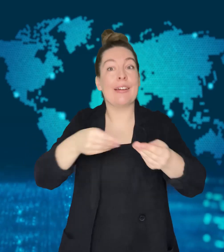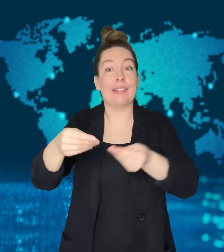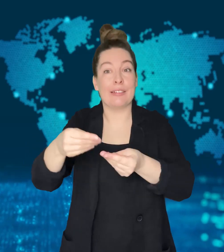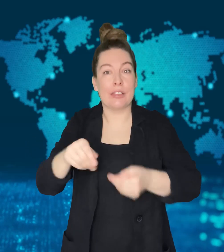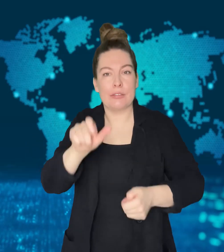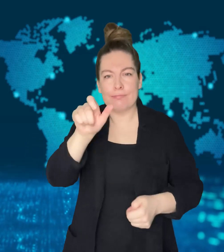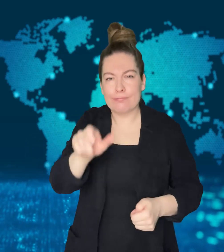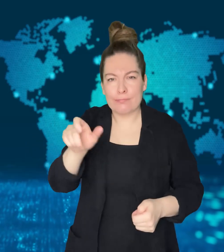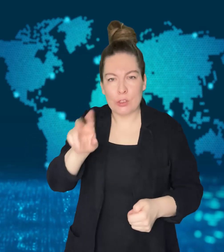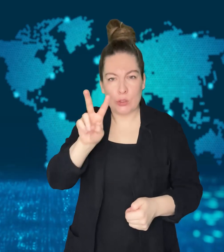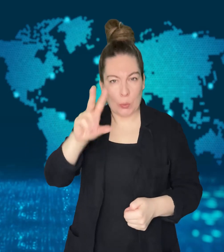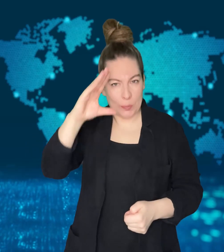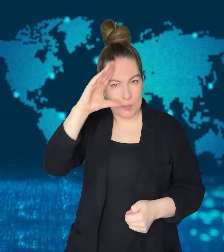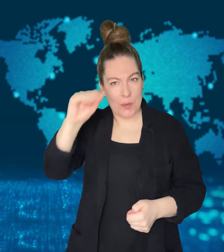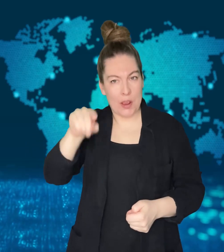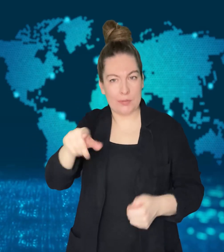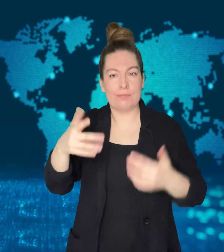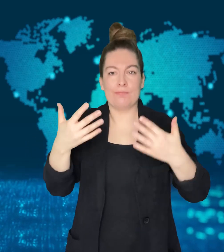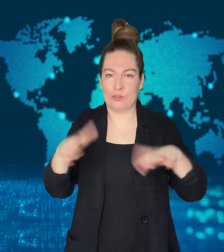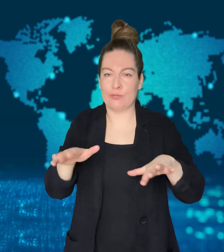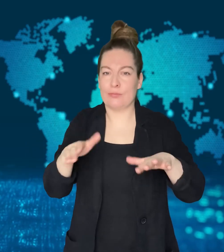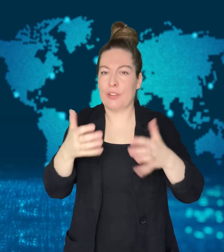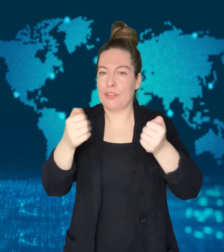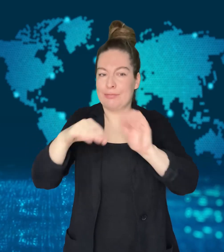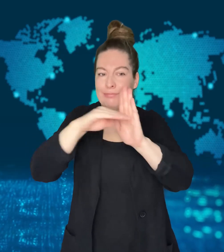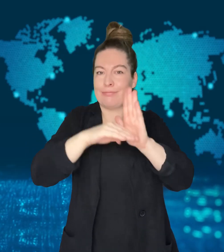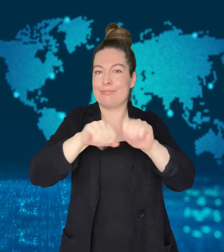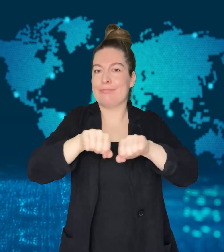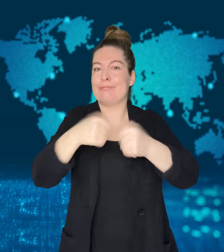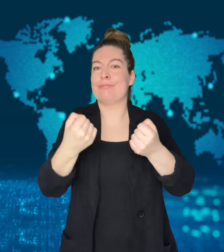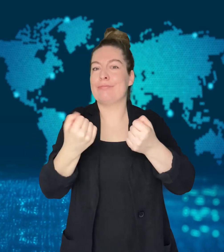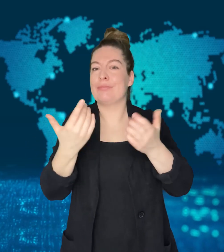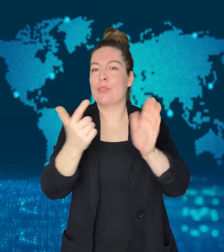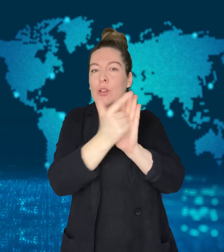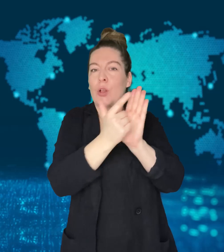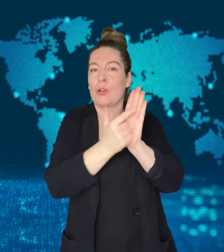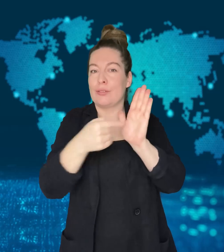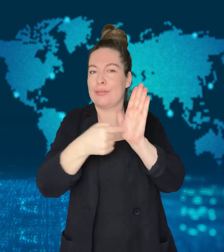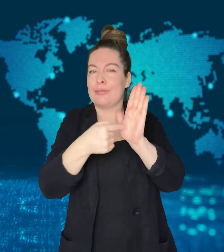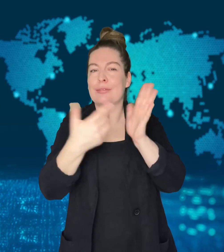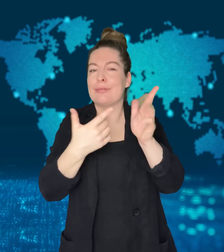Two of the men have cases lodged against them under the Arms Act.